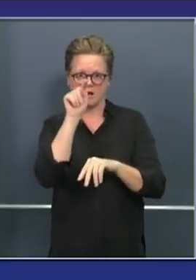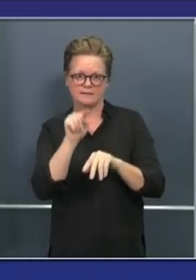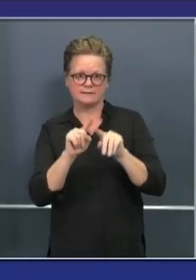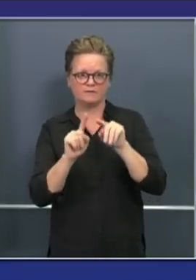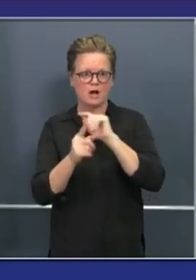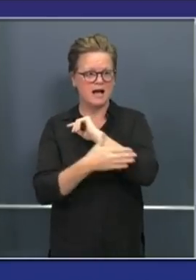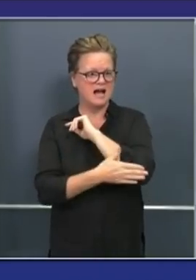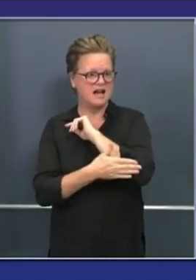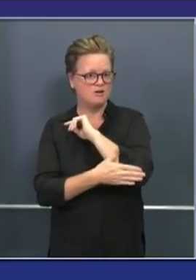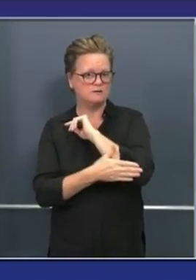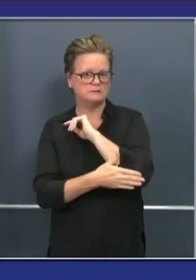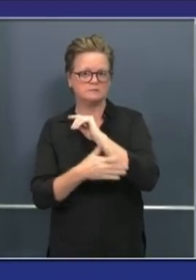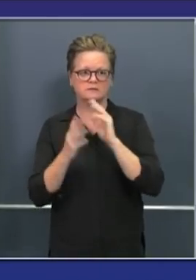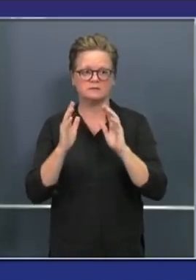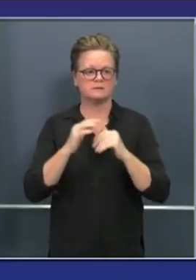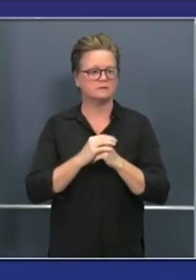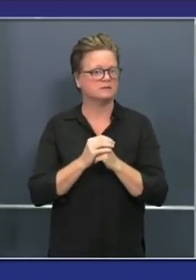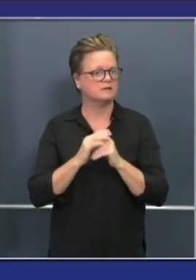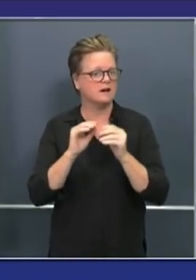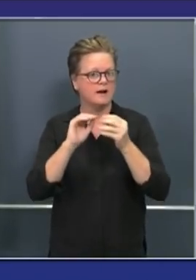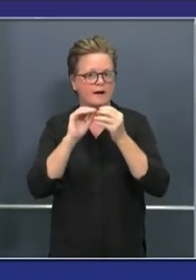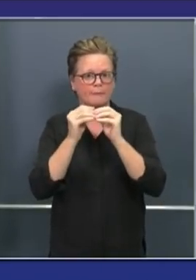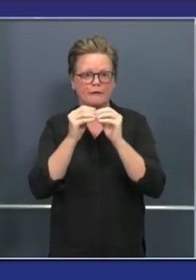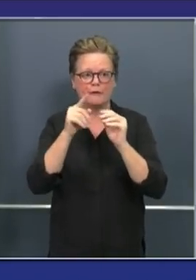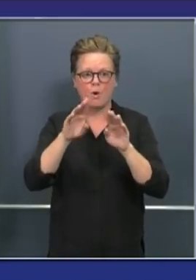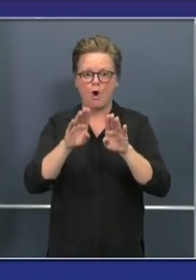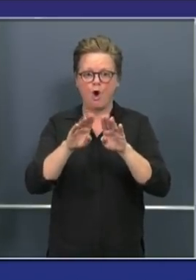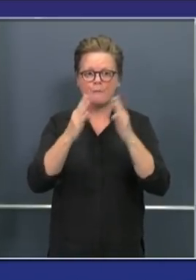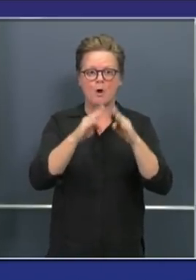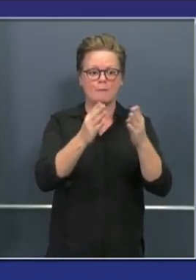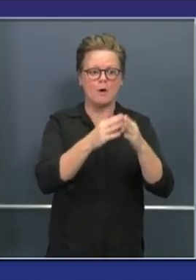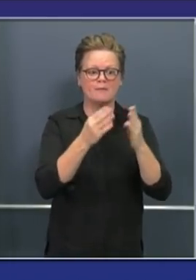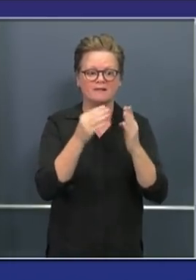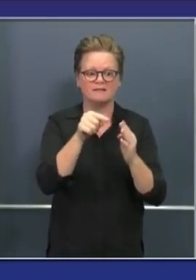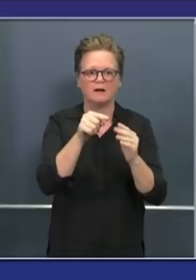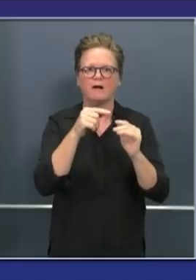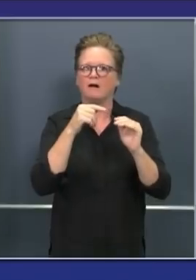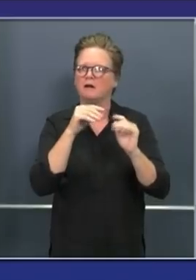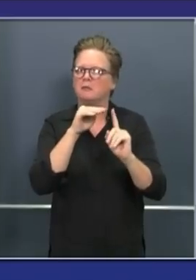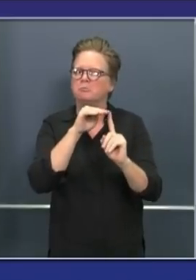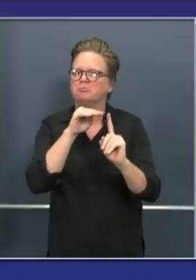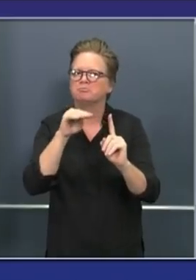WE ACTIVELY MONITOR ALL 58 COUNTIES AND THEIR CURRENT DATA